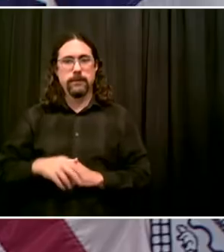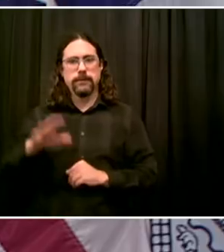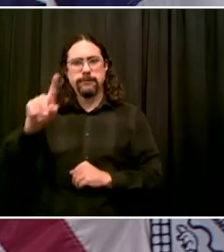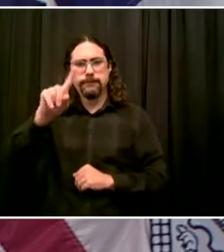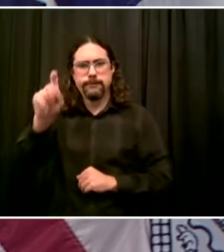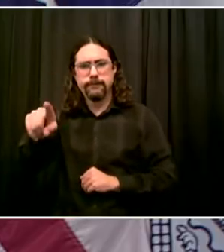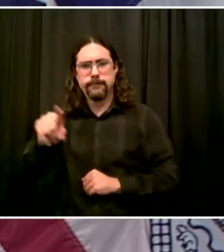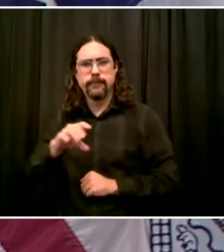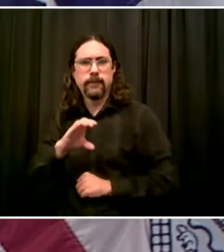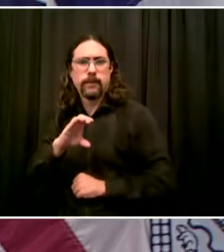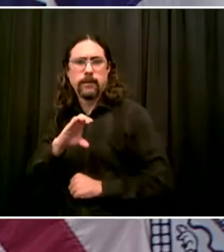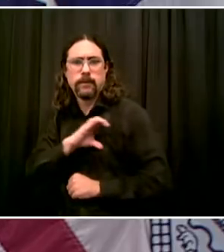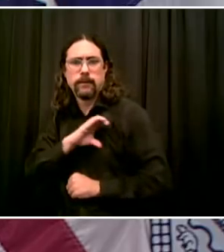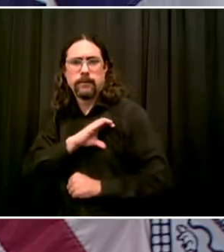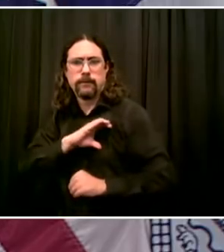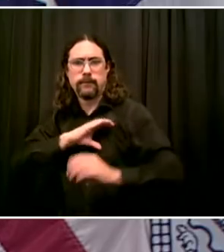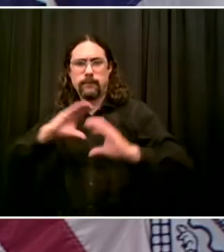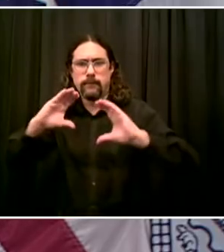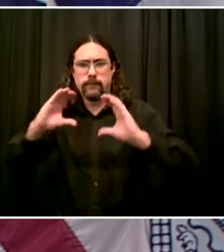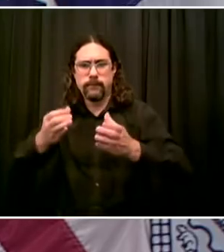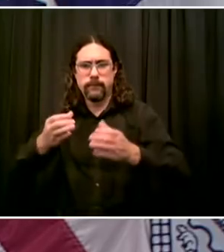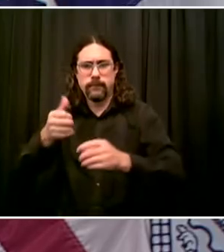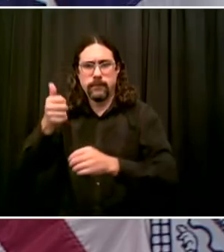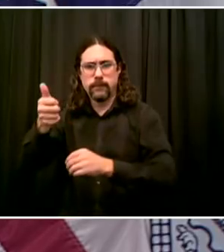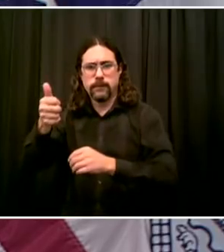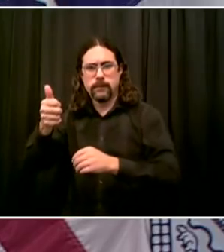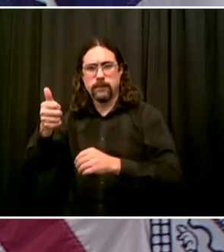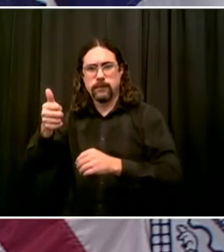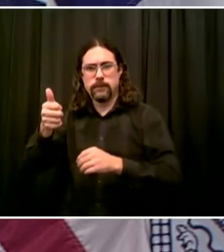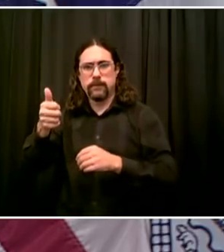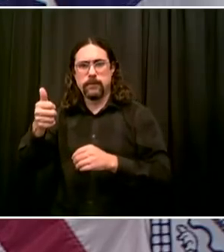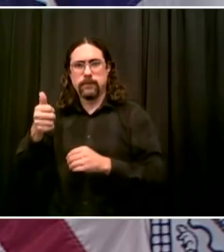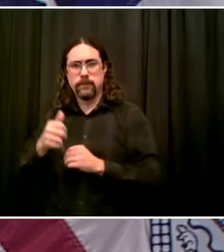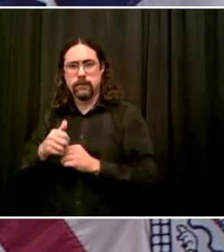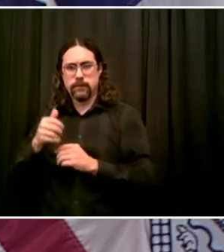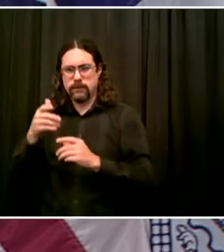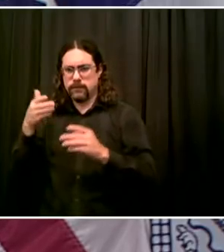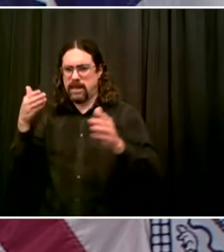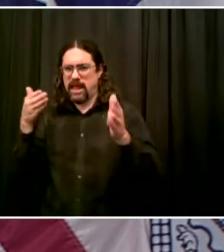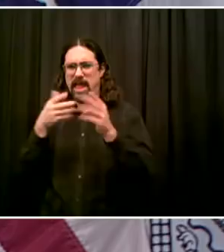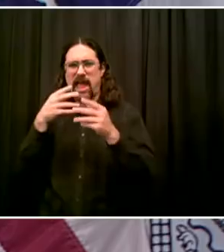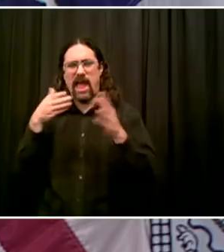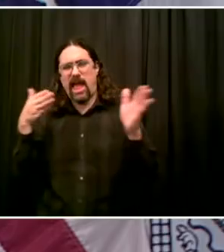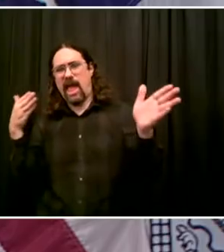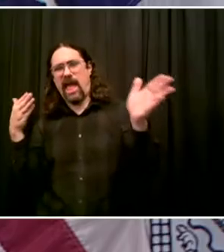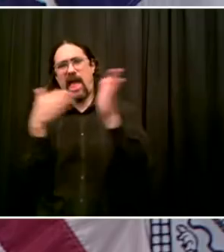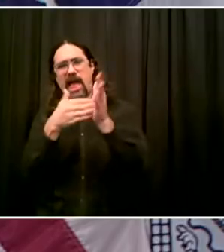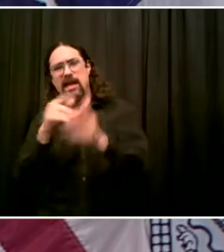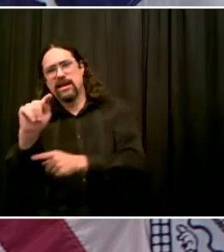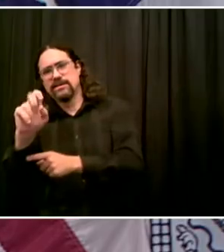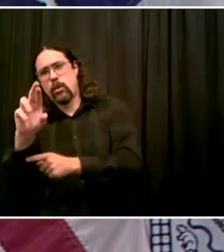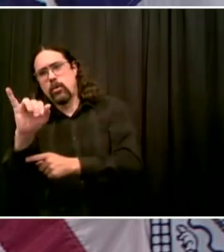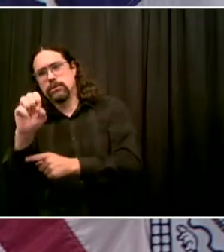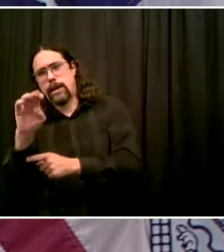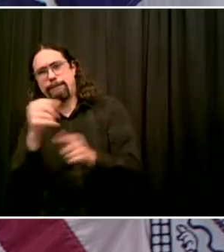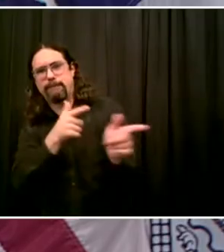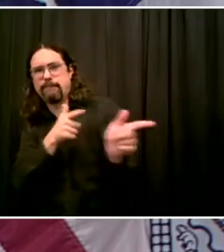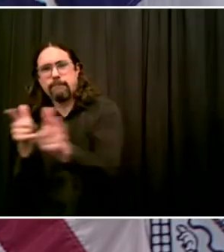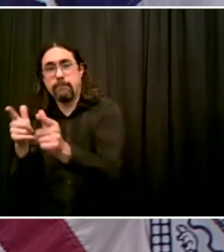THREAT TO THE CITY AND WHAT THE CITY HAS DONE TO STOP